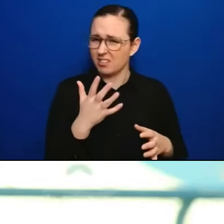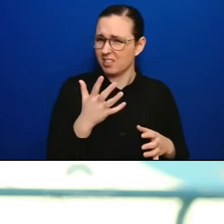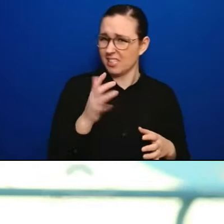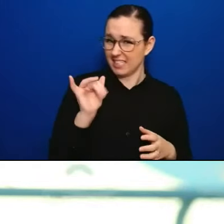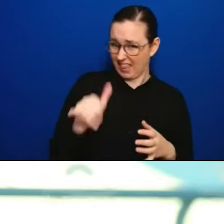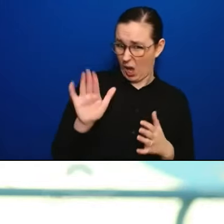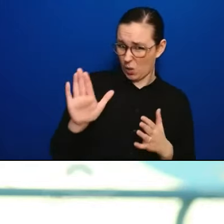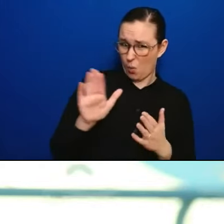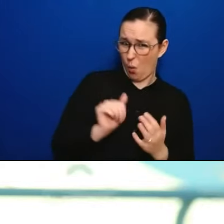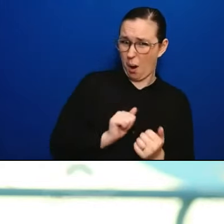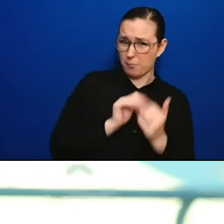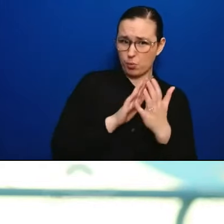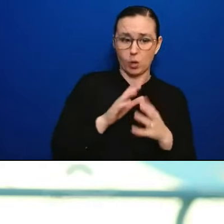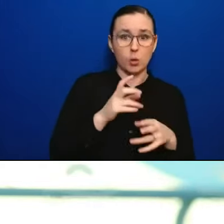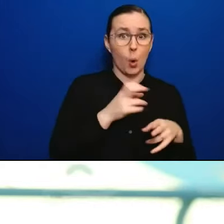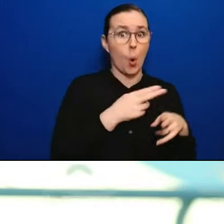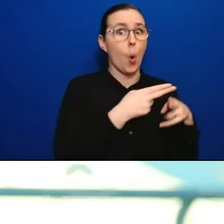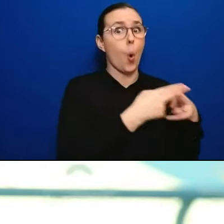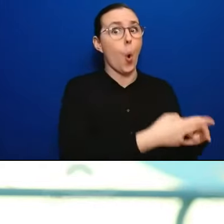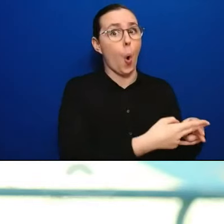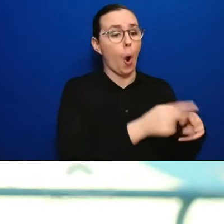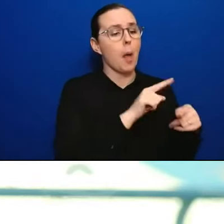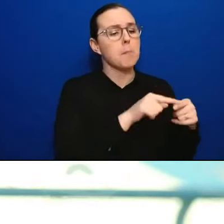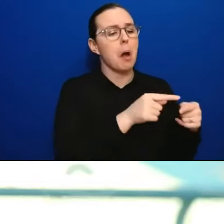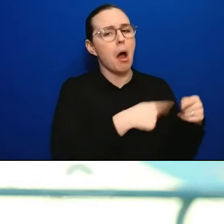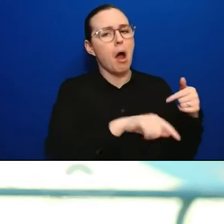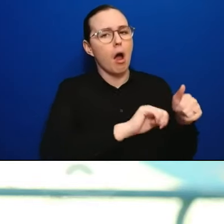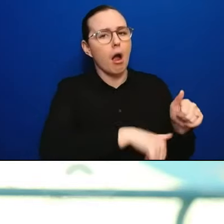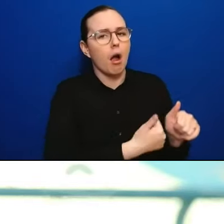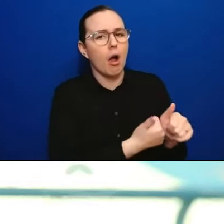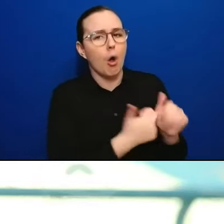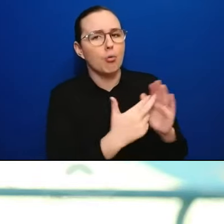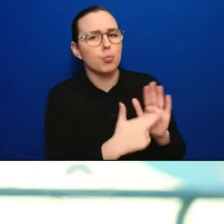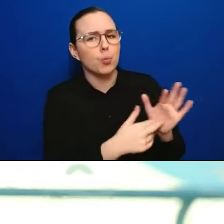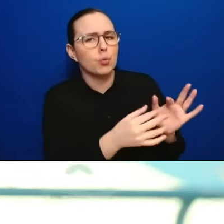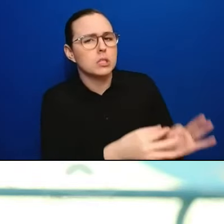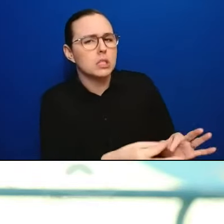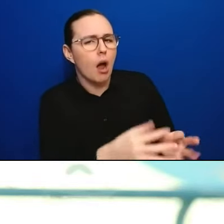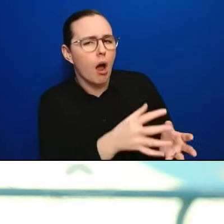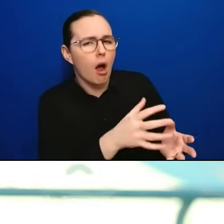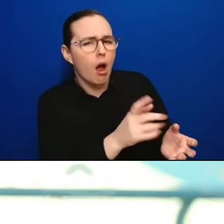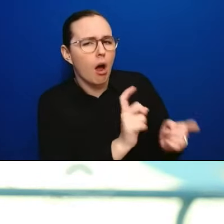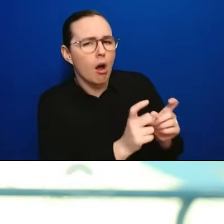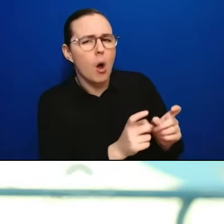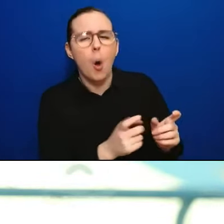will continue. Or activities will continue. Is that the approach that